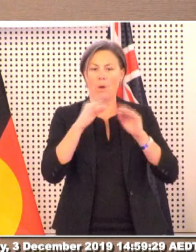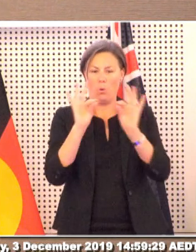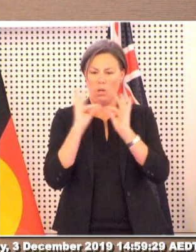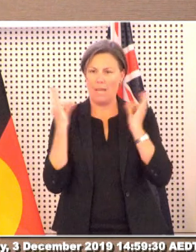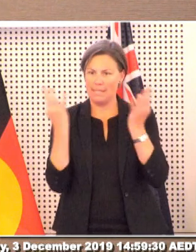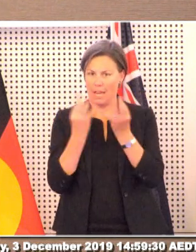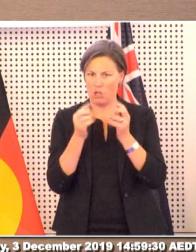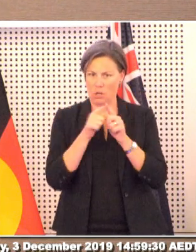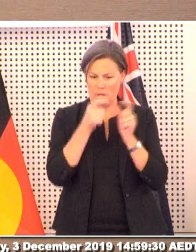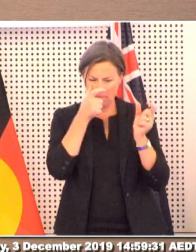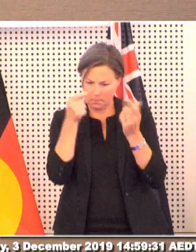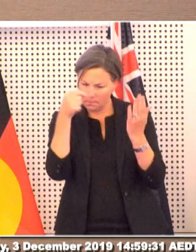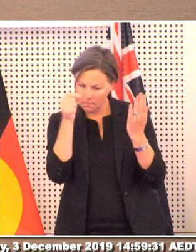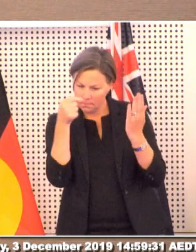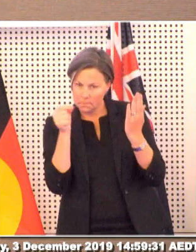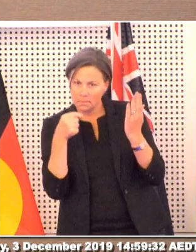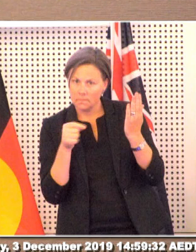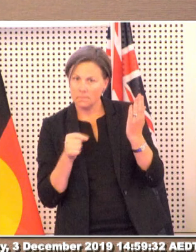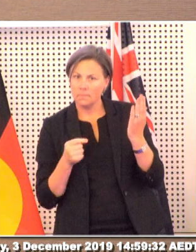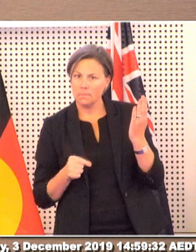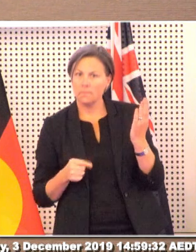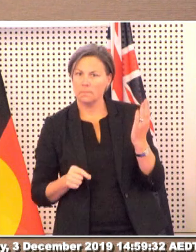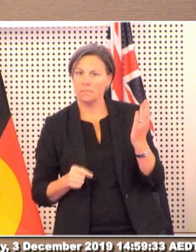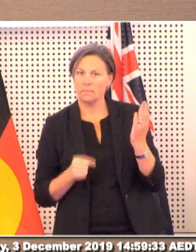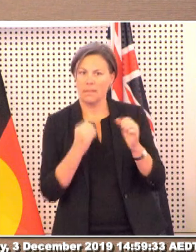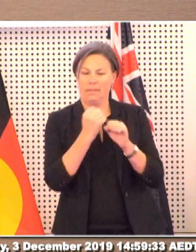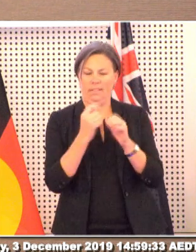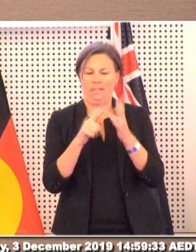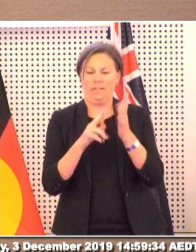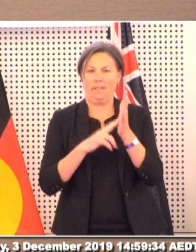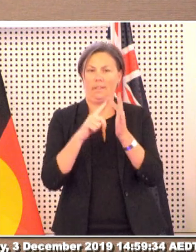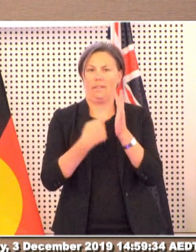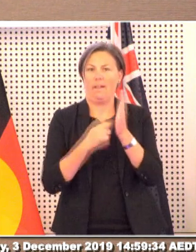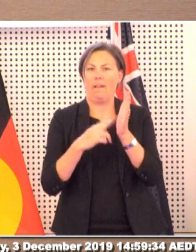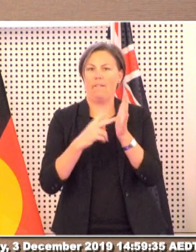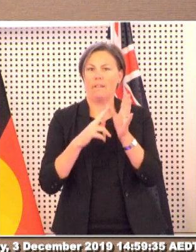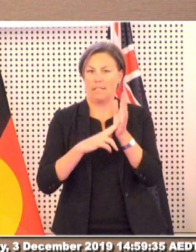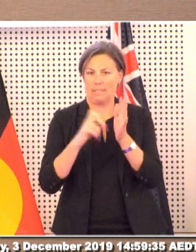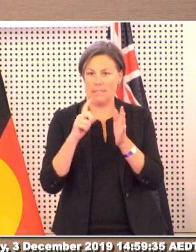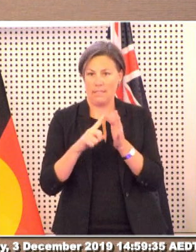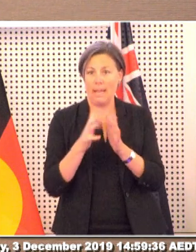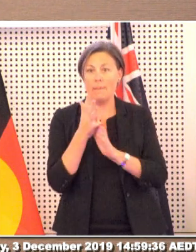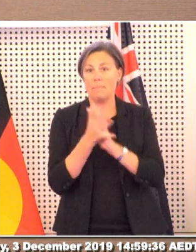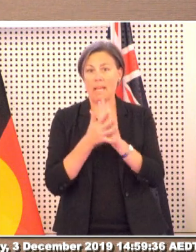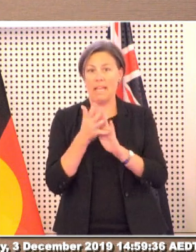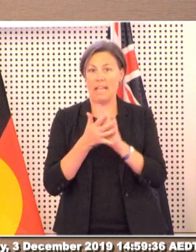And that is that the board or the governing body of an organisation is absolutely now